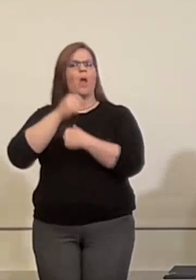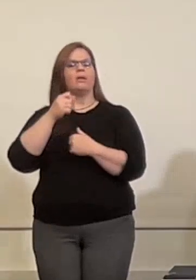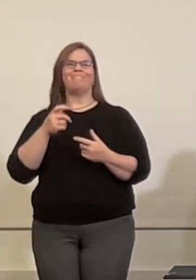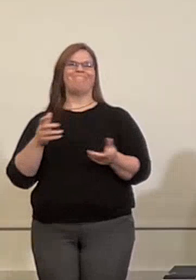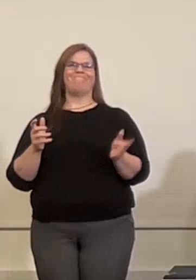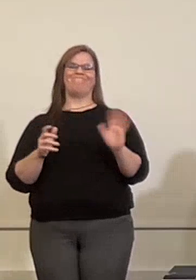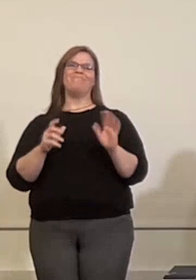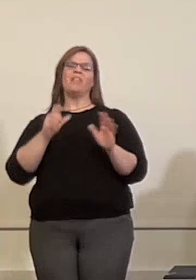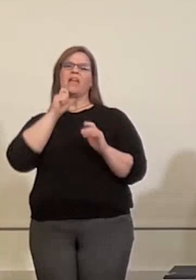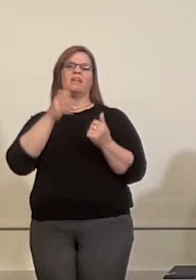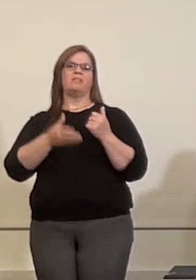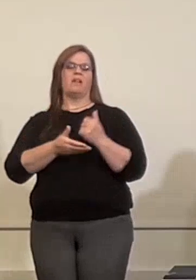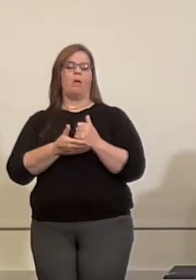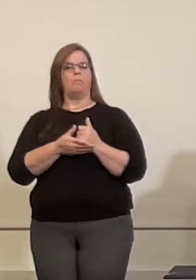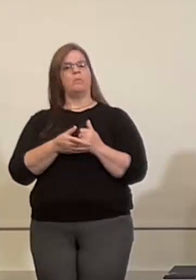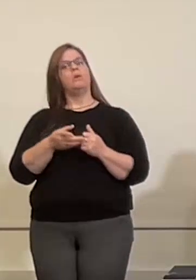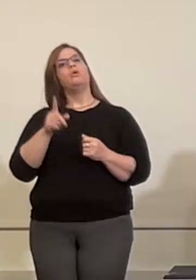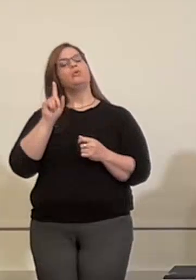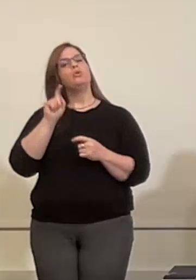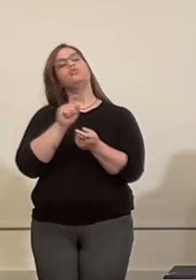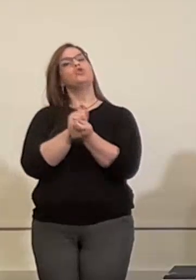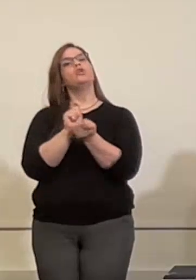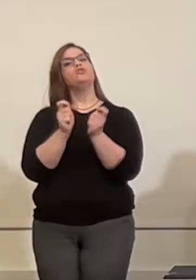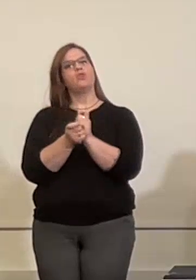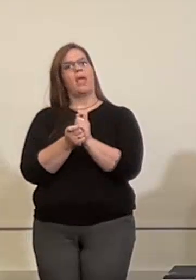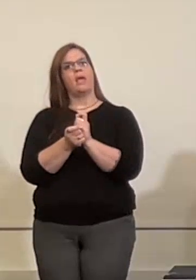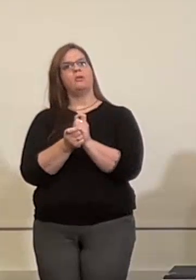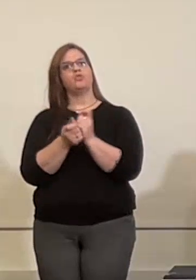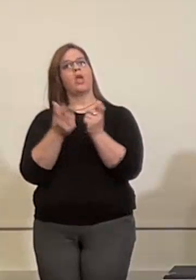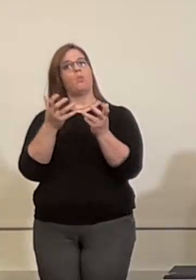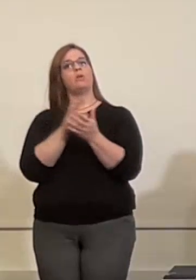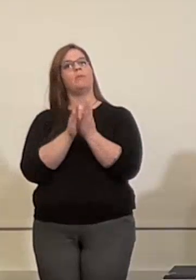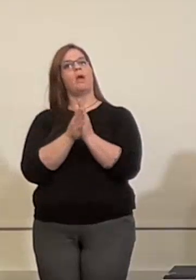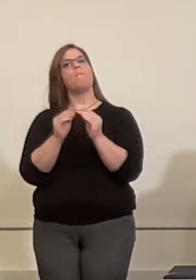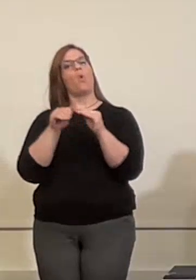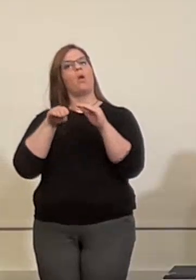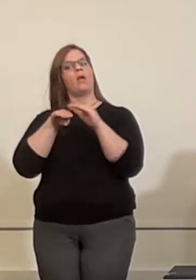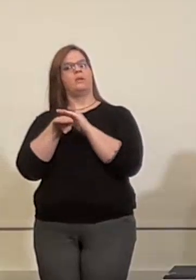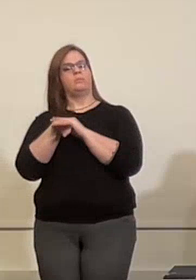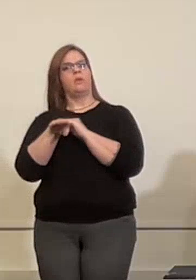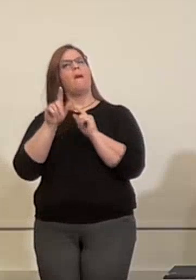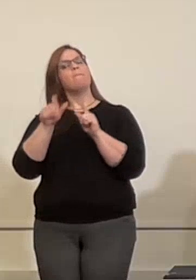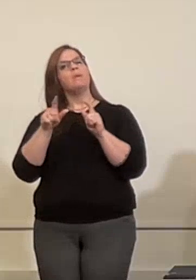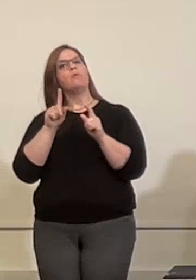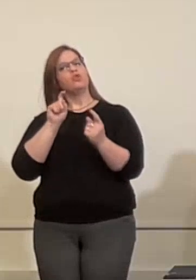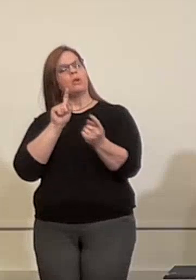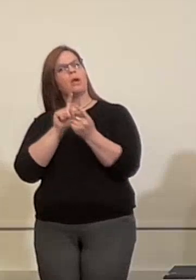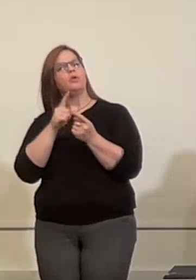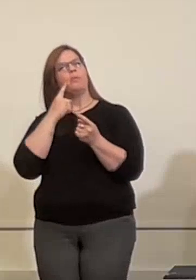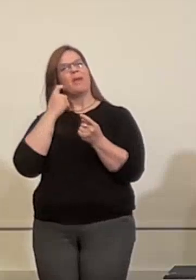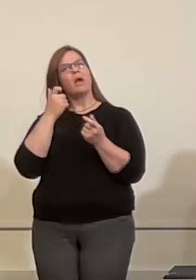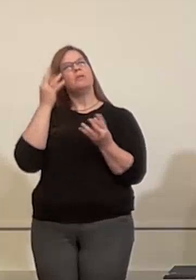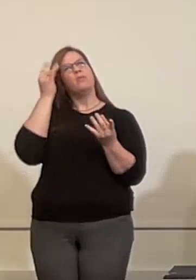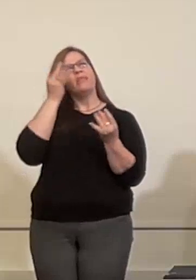You should change something so that they should come to you. They should think about accessibility since speaking, that's the consensus.